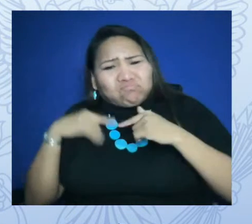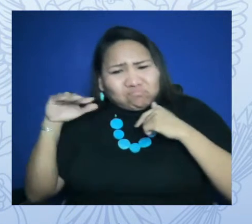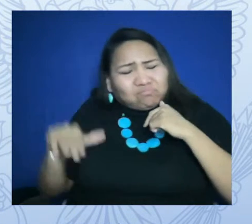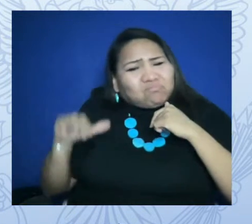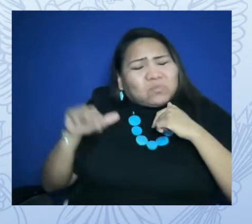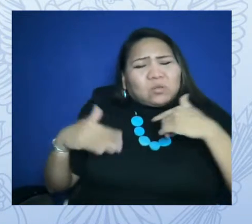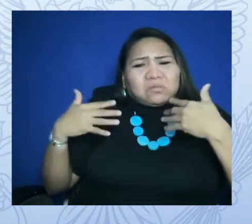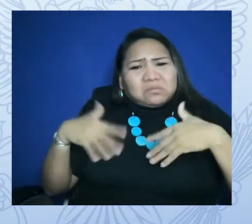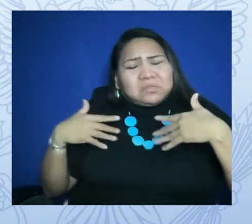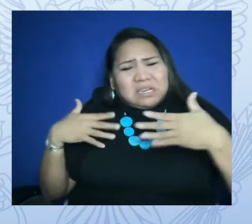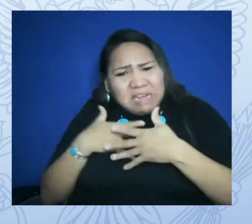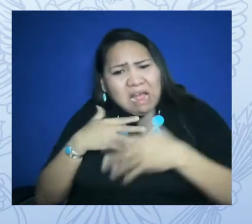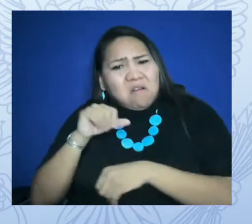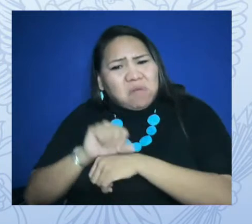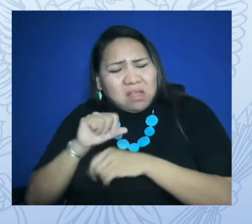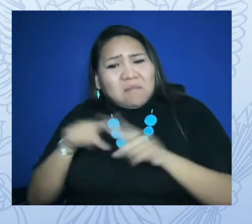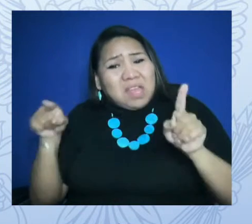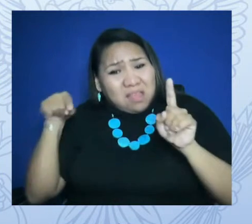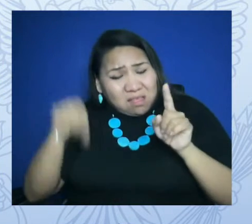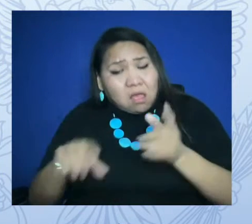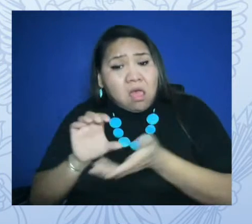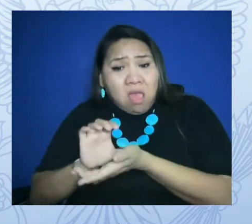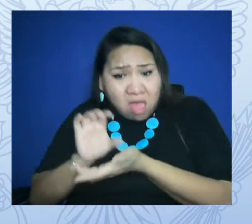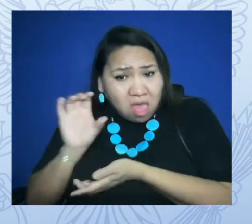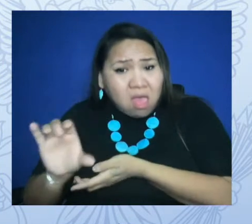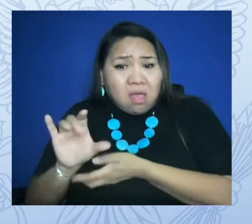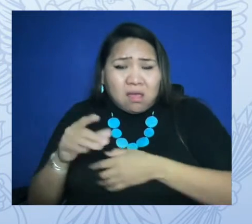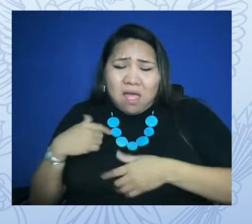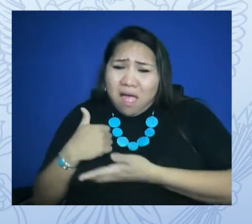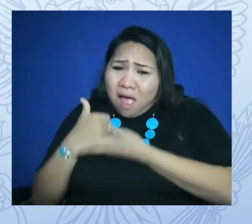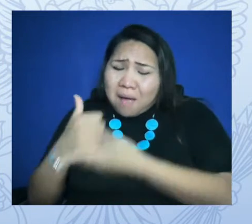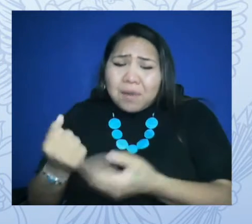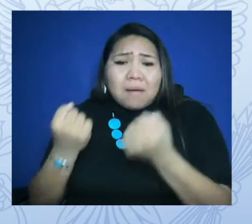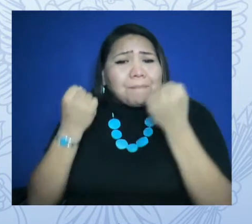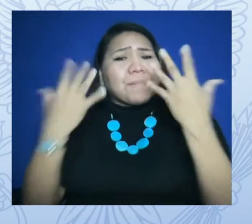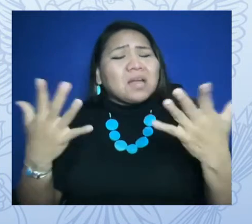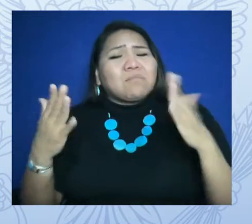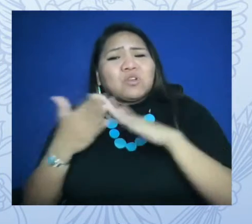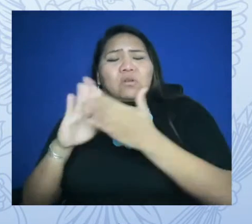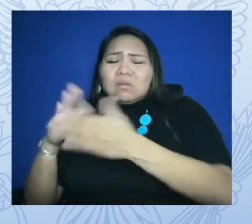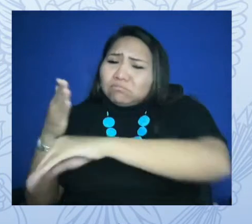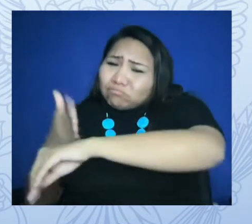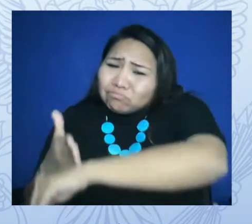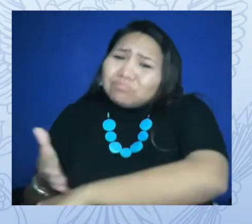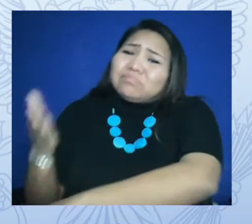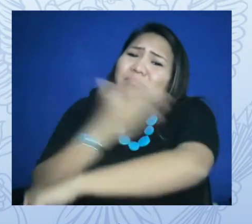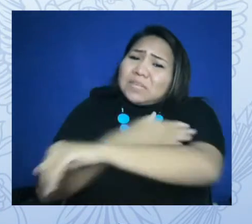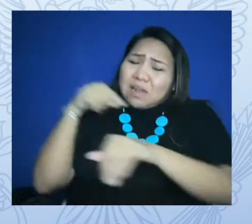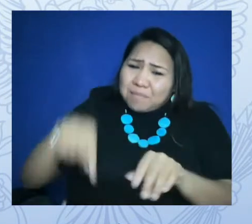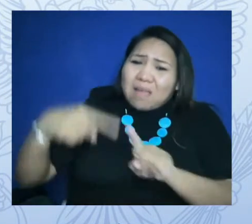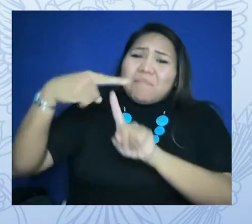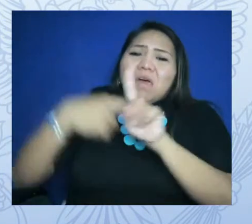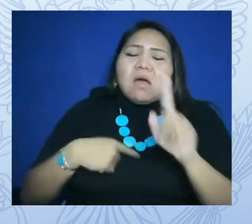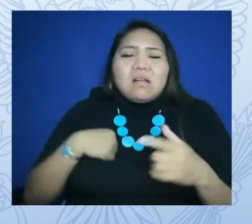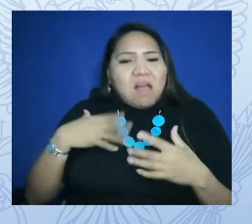It is undeniable that this month we have a lot to celebrate from the strength of indigenous communities